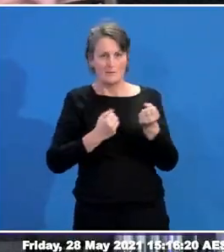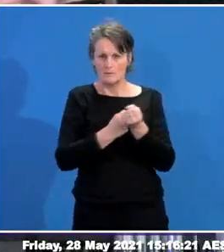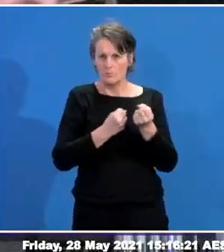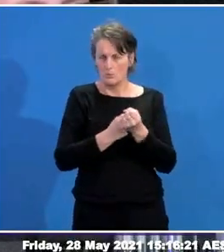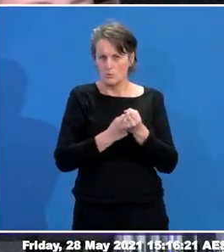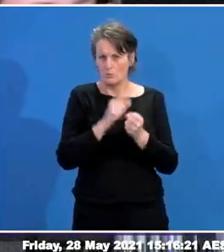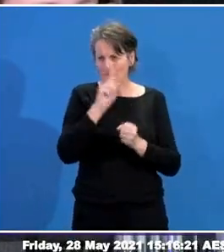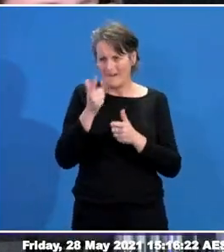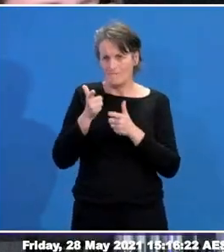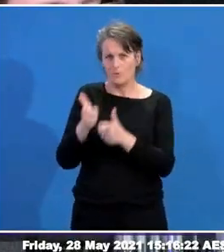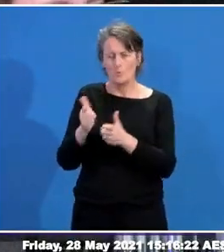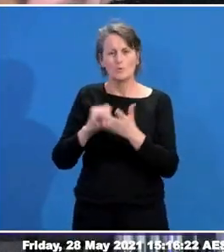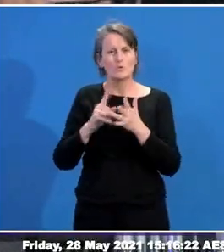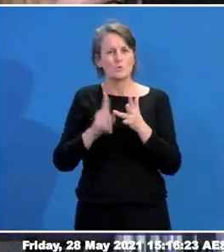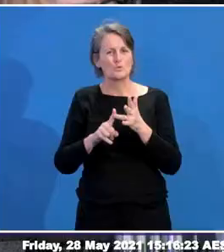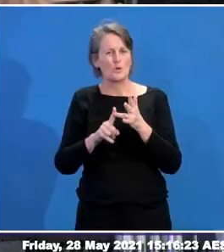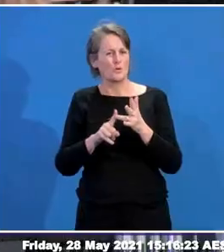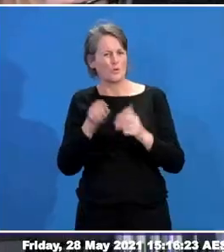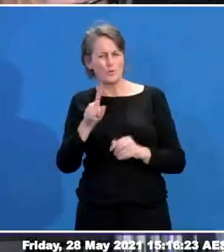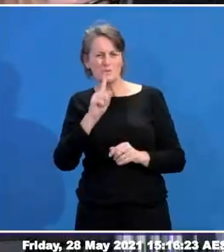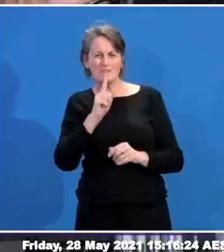are the regulatory interventions that you are talking about there that you might be